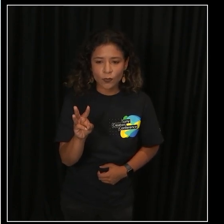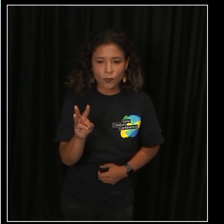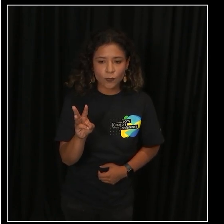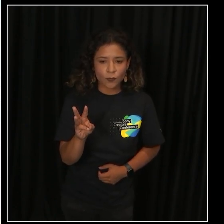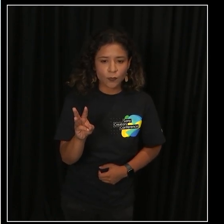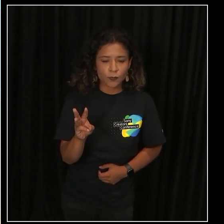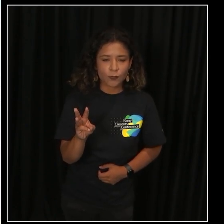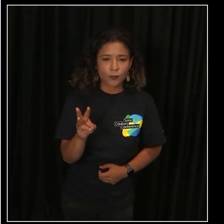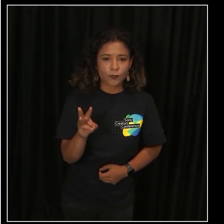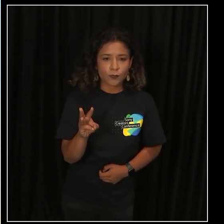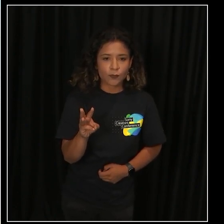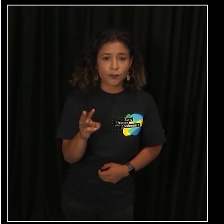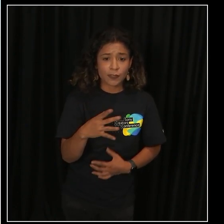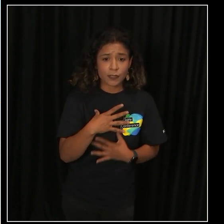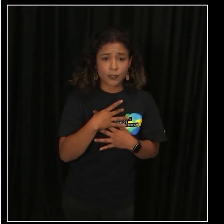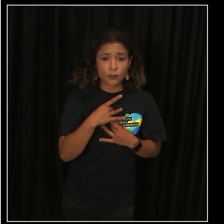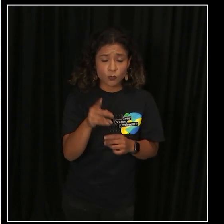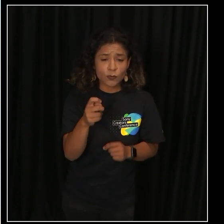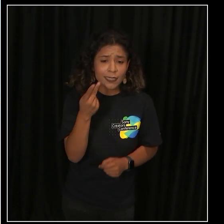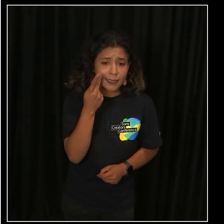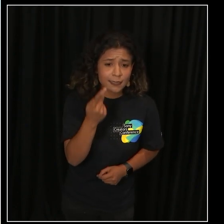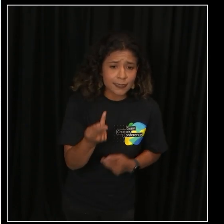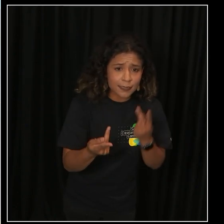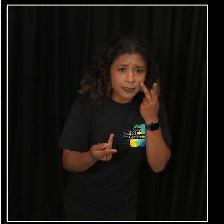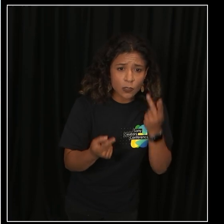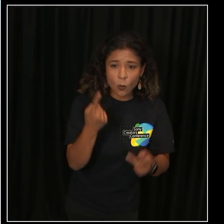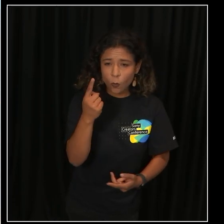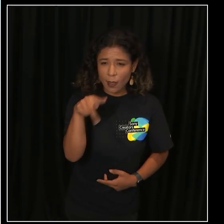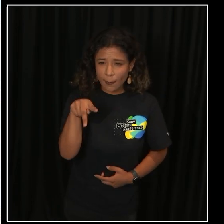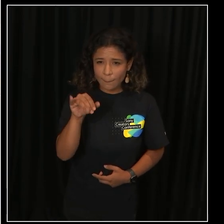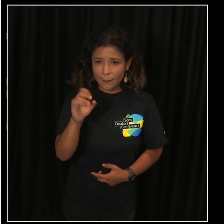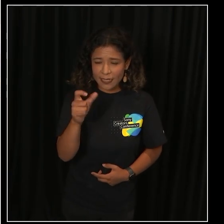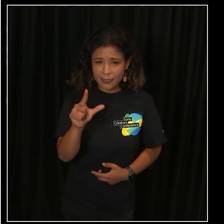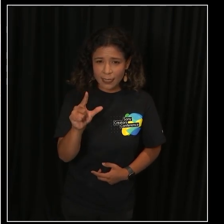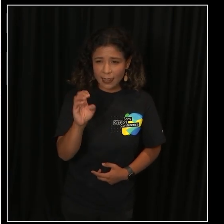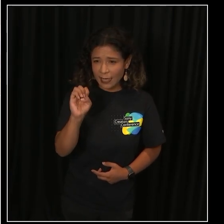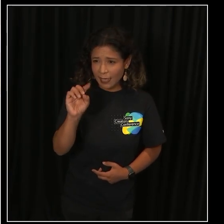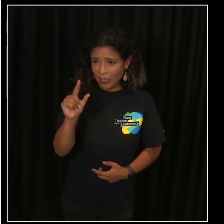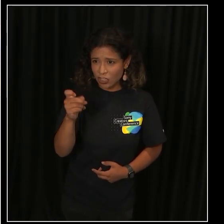And the interesting thing you can see here is actually there's a one pixel edge around some of these trees.